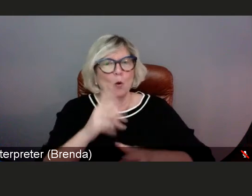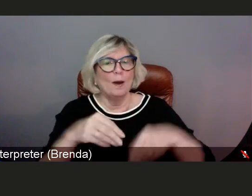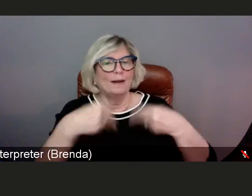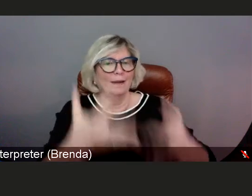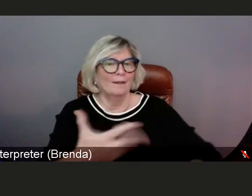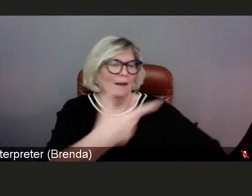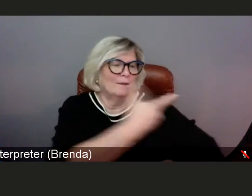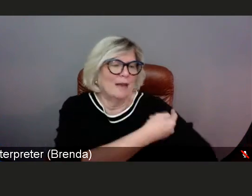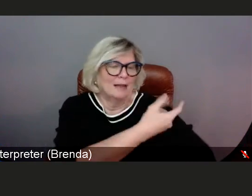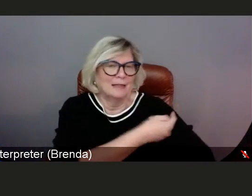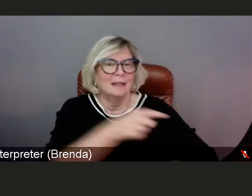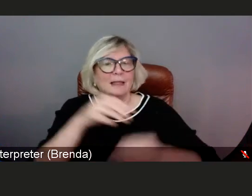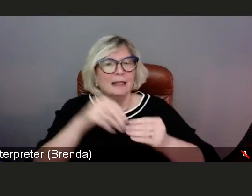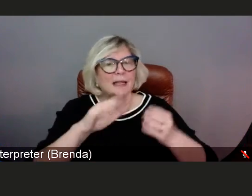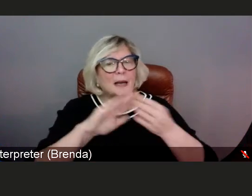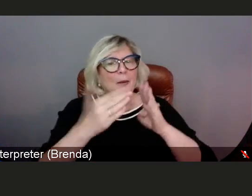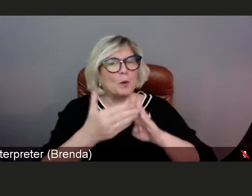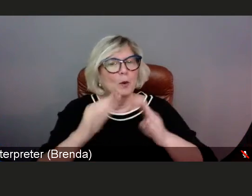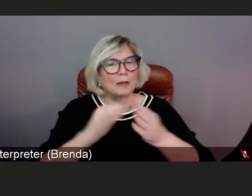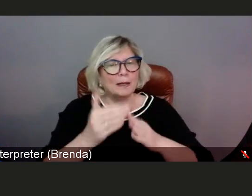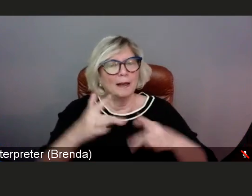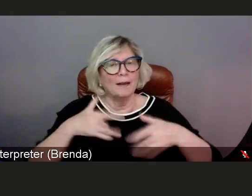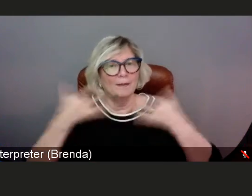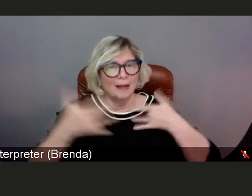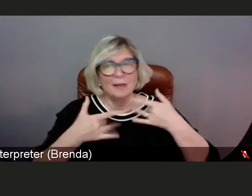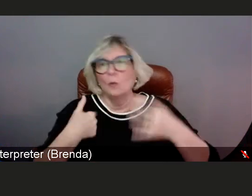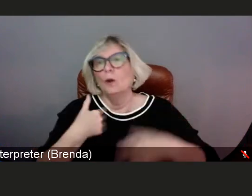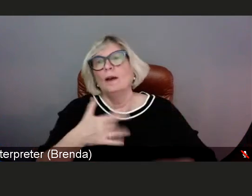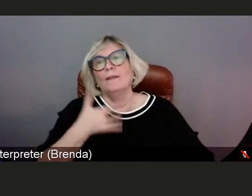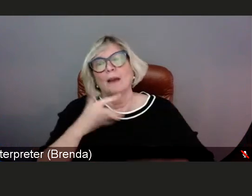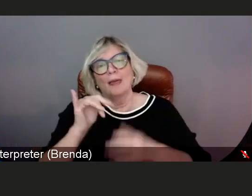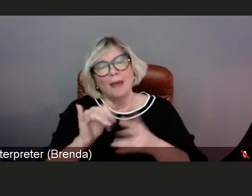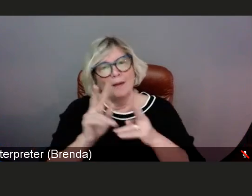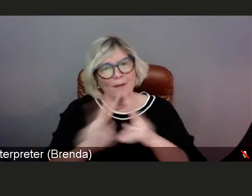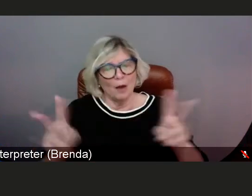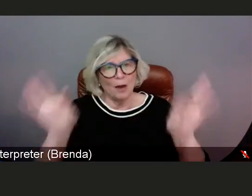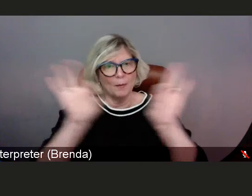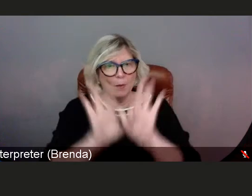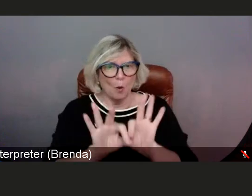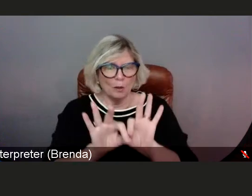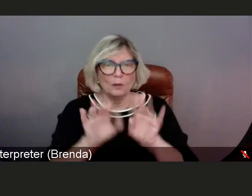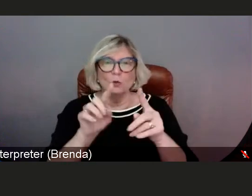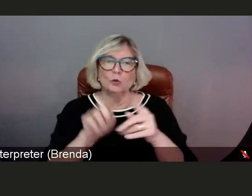This is something that we think is extremely important to get to some of the populations